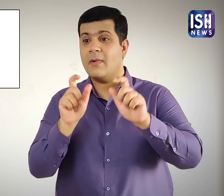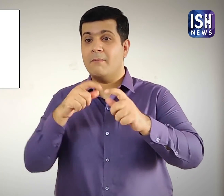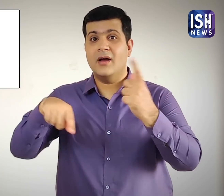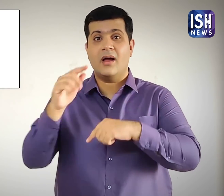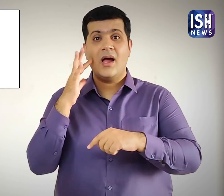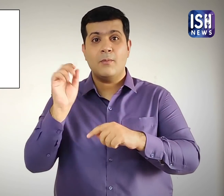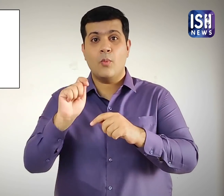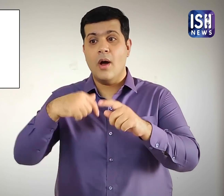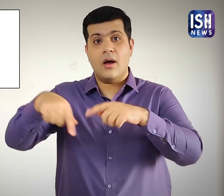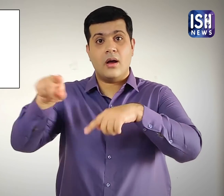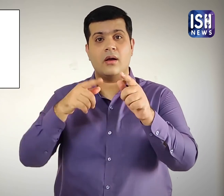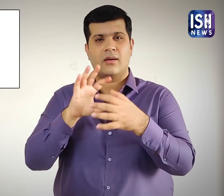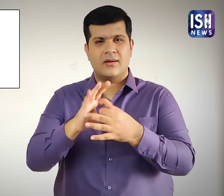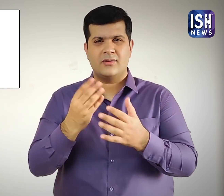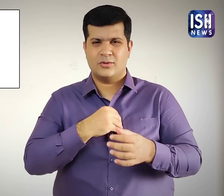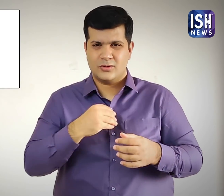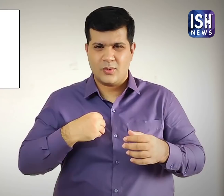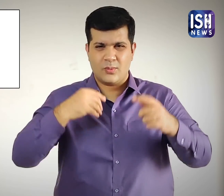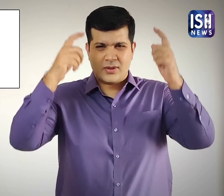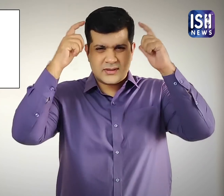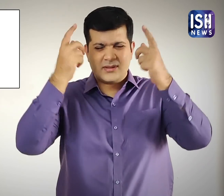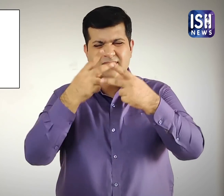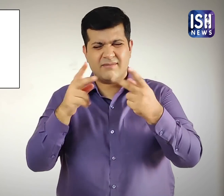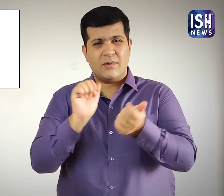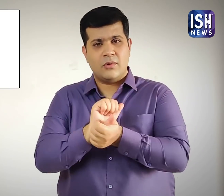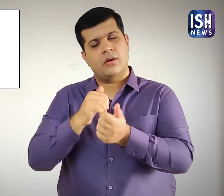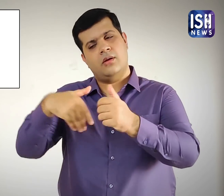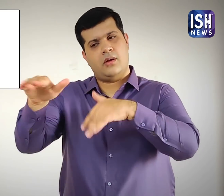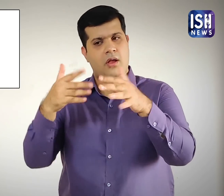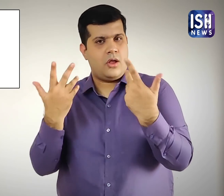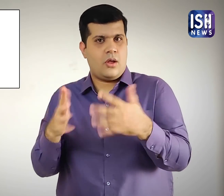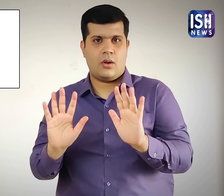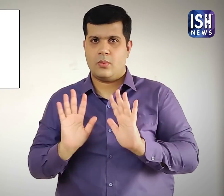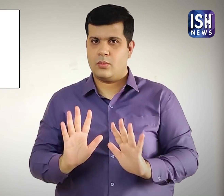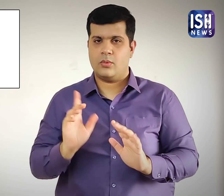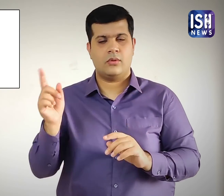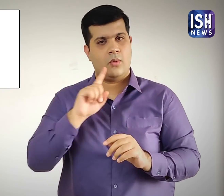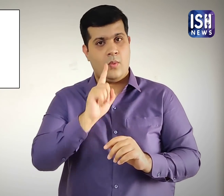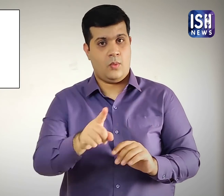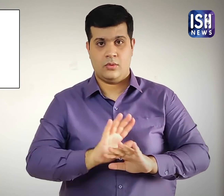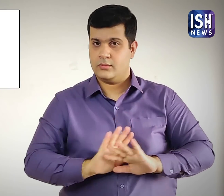Only essential services will be allowed to operate.